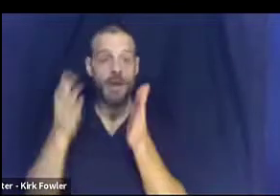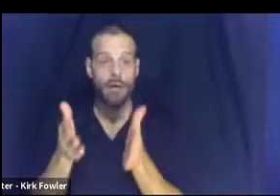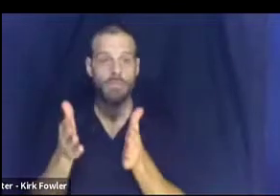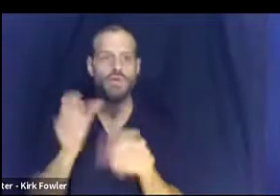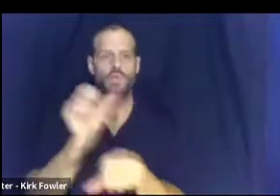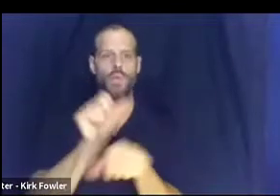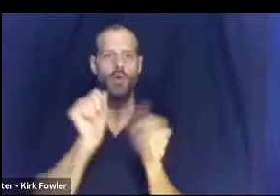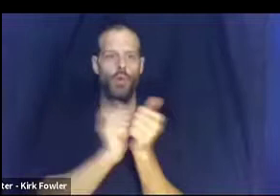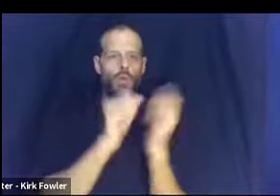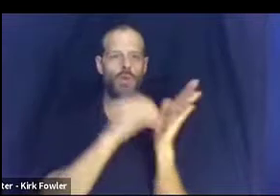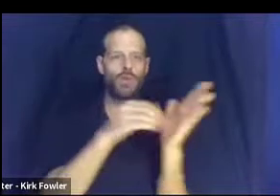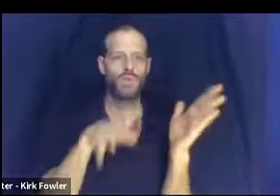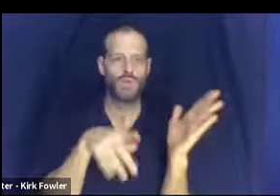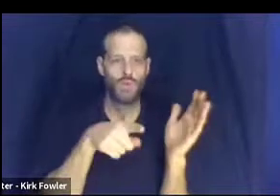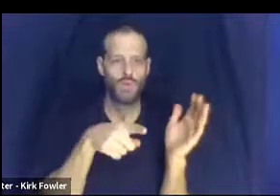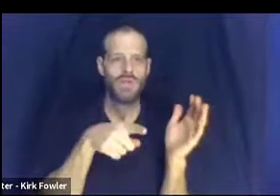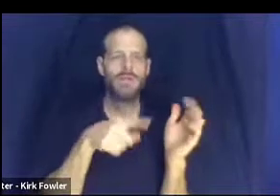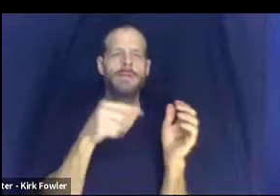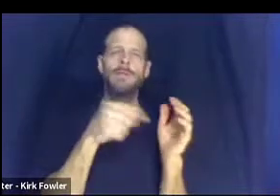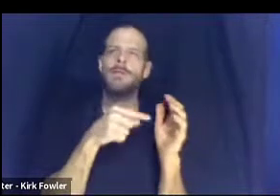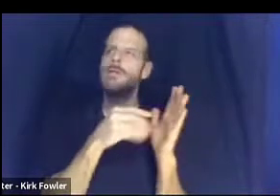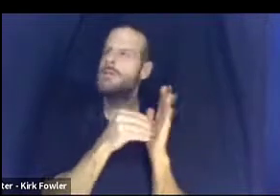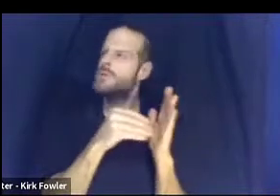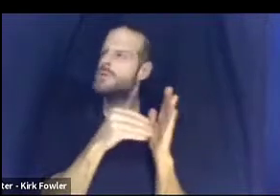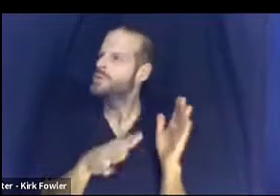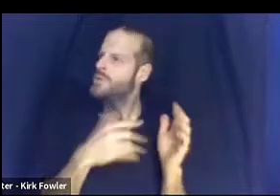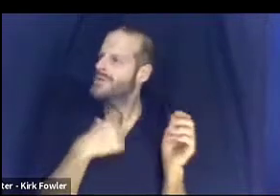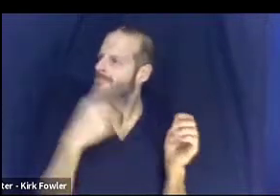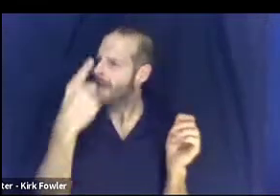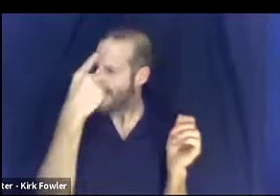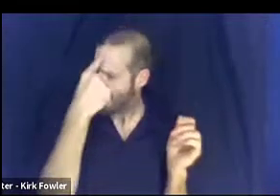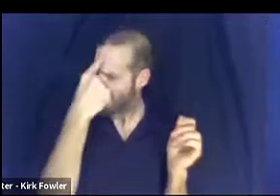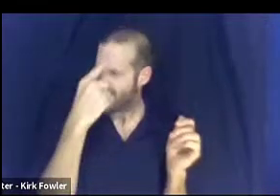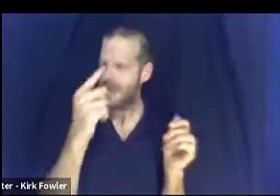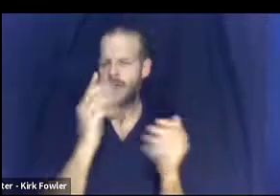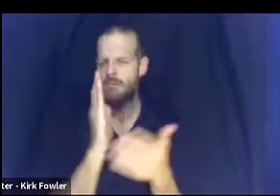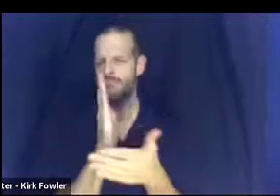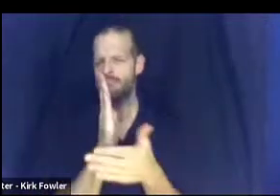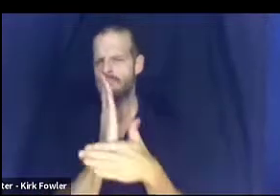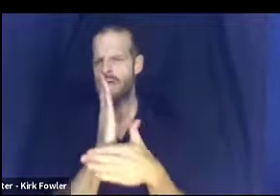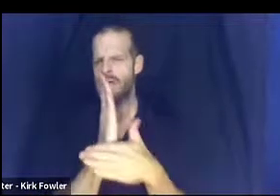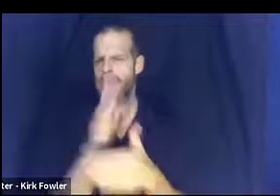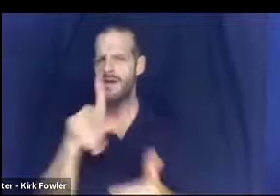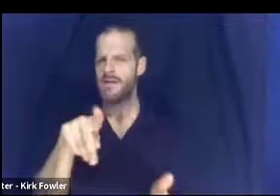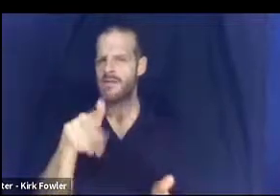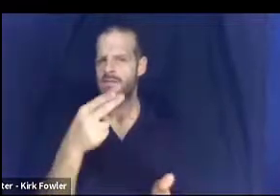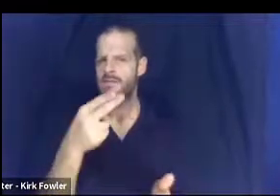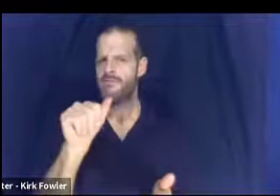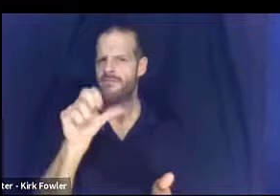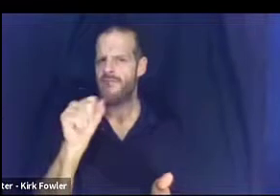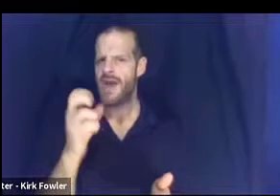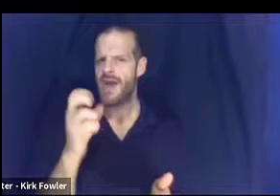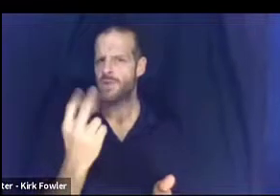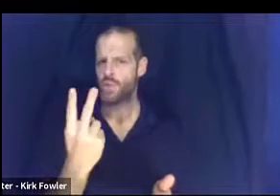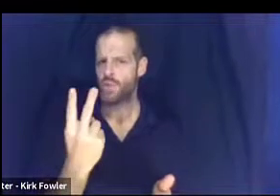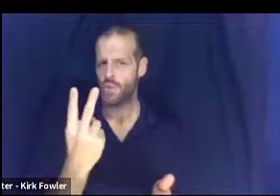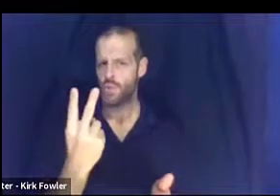who is in probably mid to late phase two of CVI. She also has dual cochlear implants.